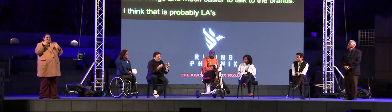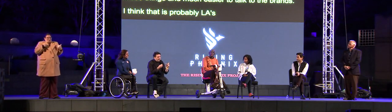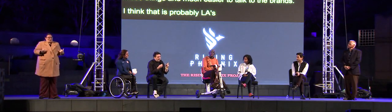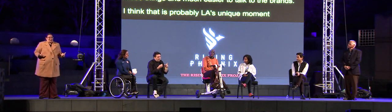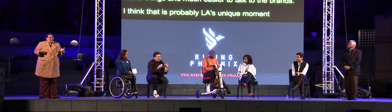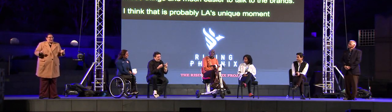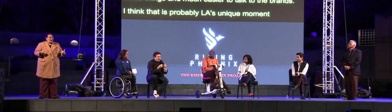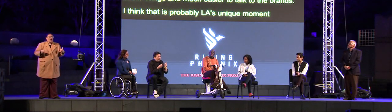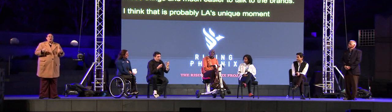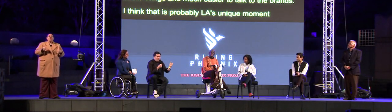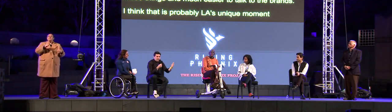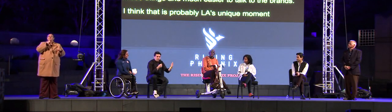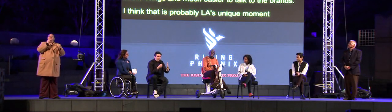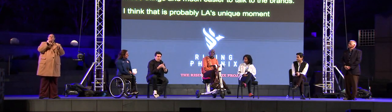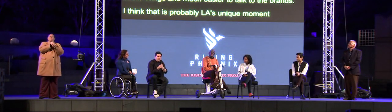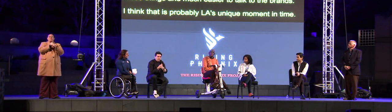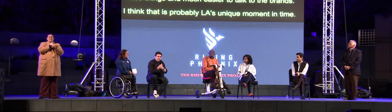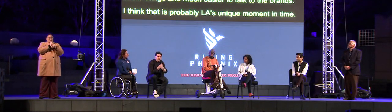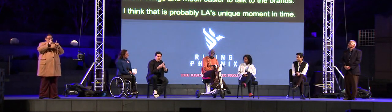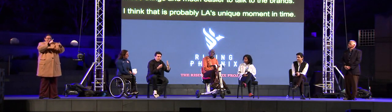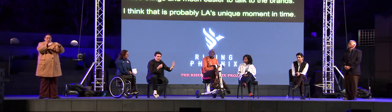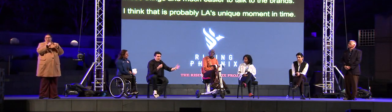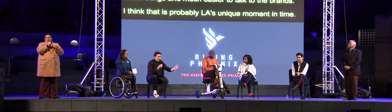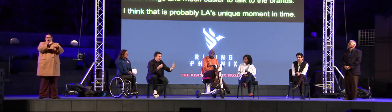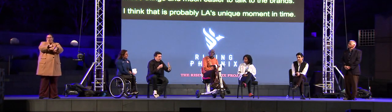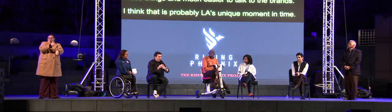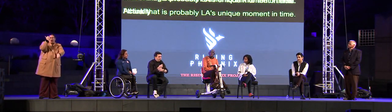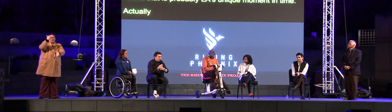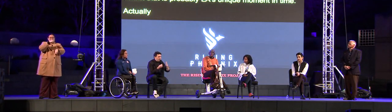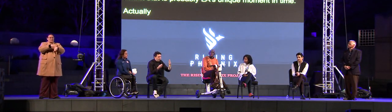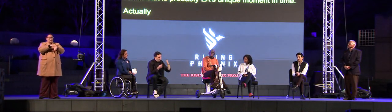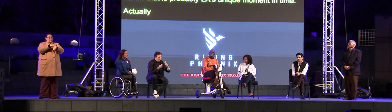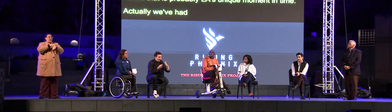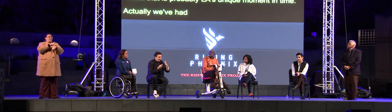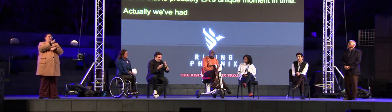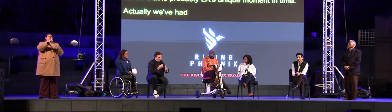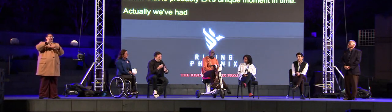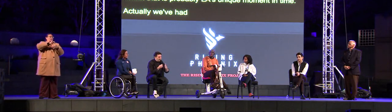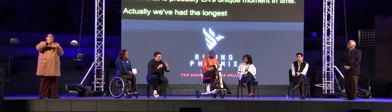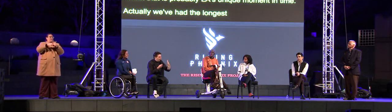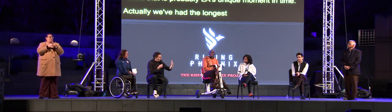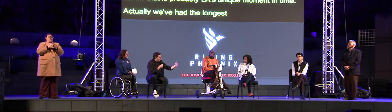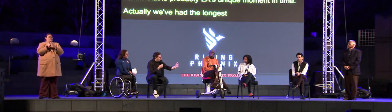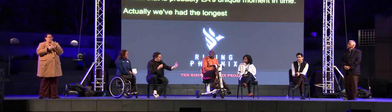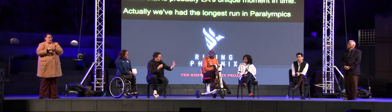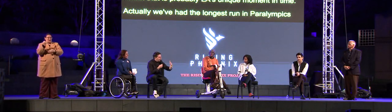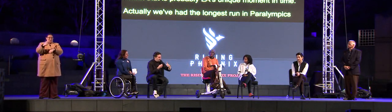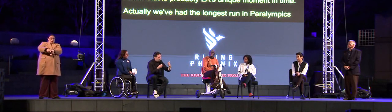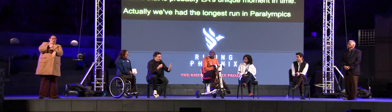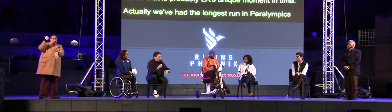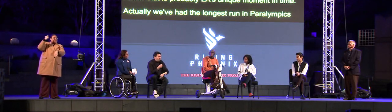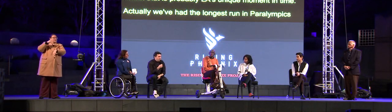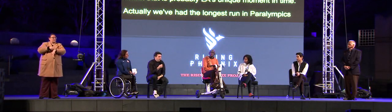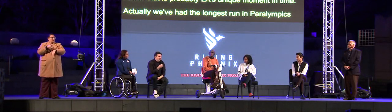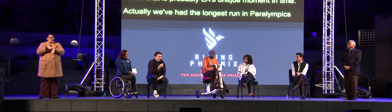because actually, you've had the longest run at a Paralympic project. You've had the longest period to think it through.